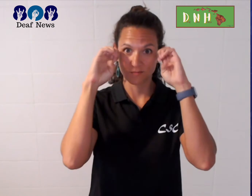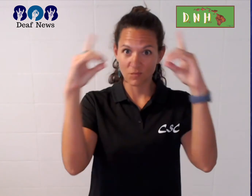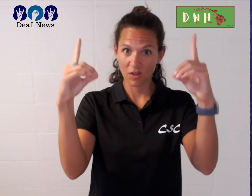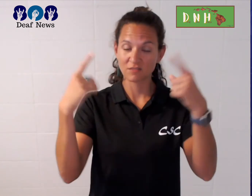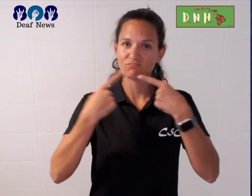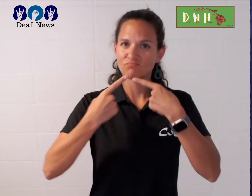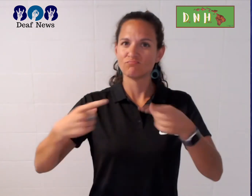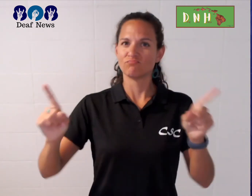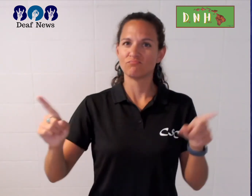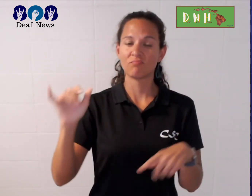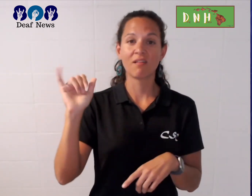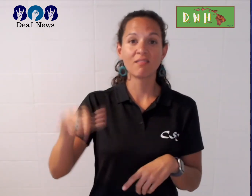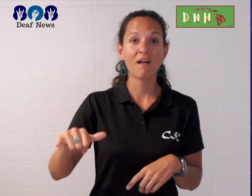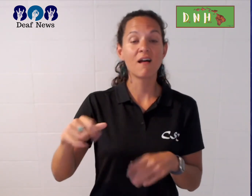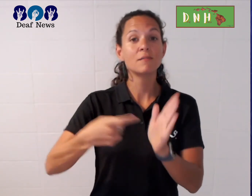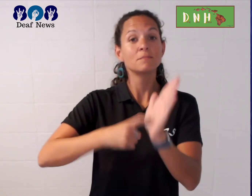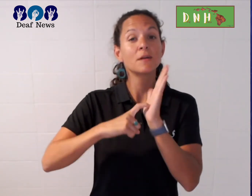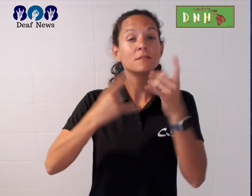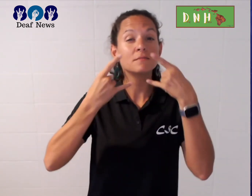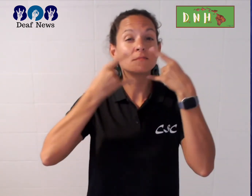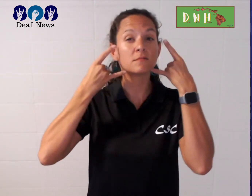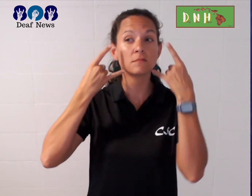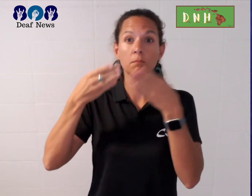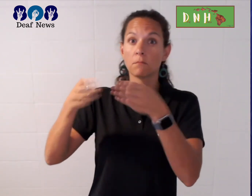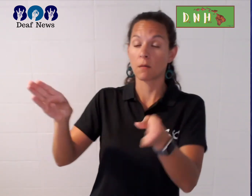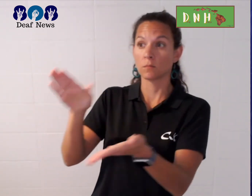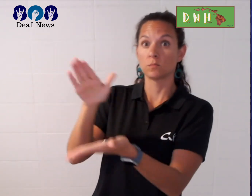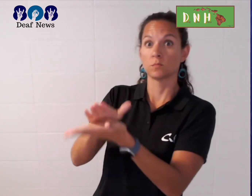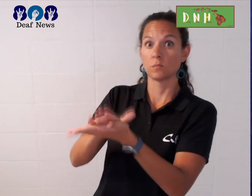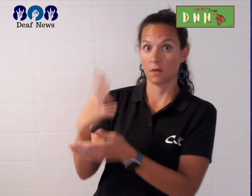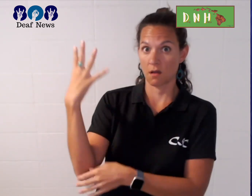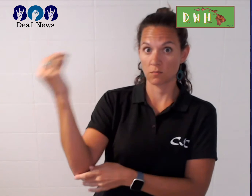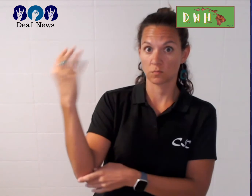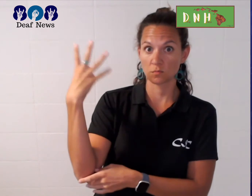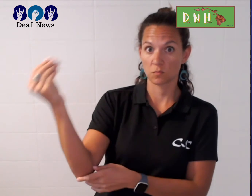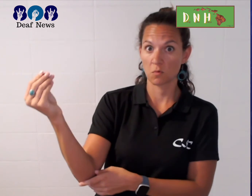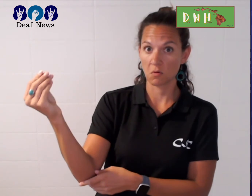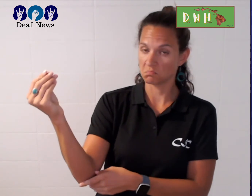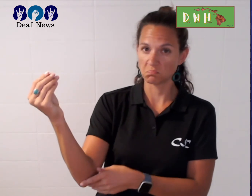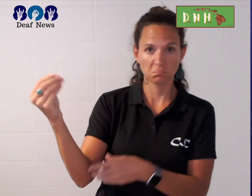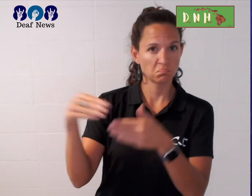Tuesday morning, the state education department announced that outdoor mask wearing will no